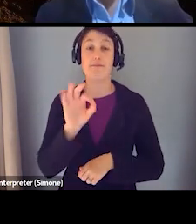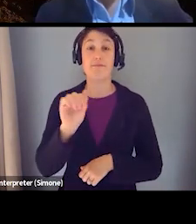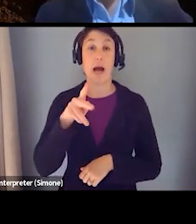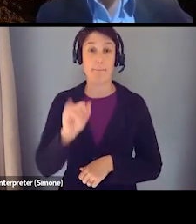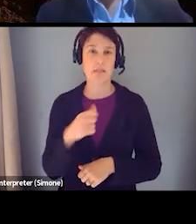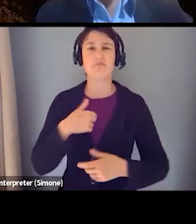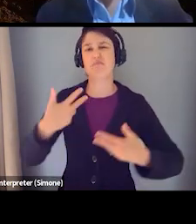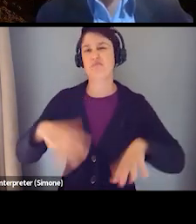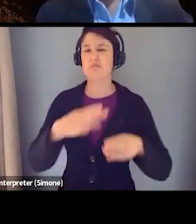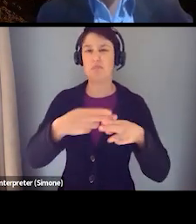FAPIIS is something that's fairly new.